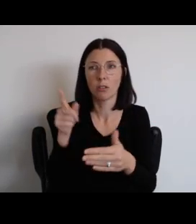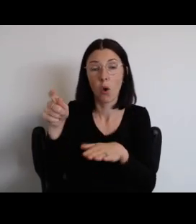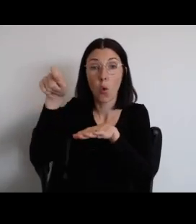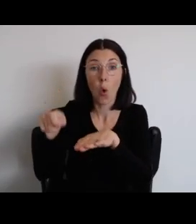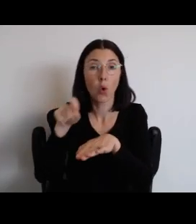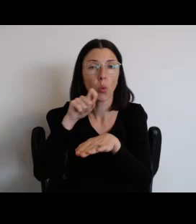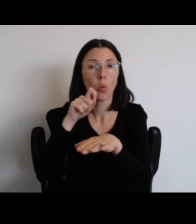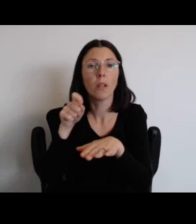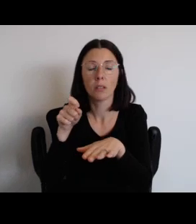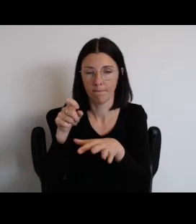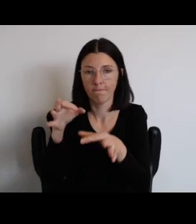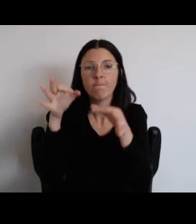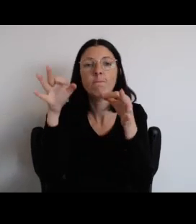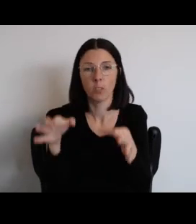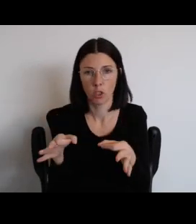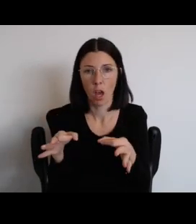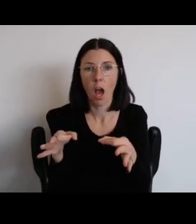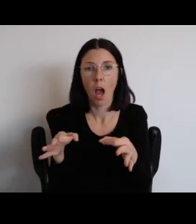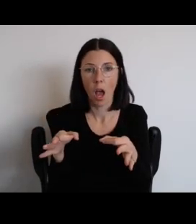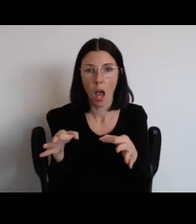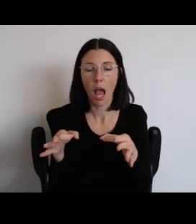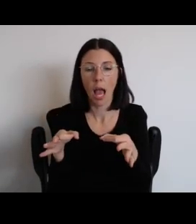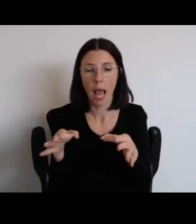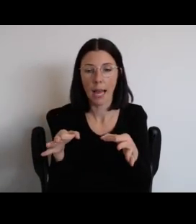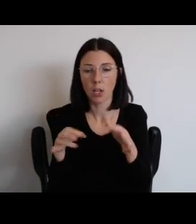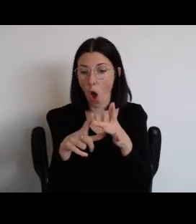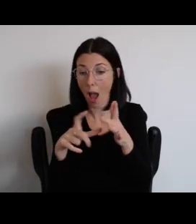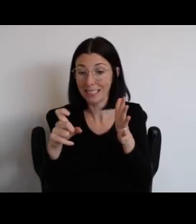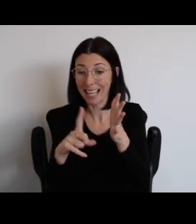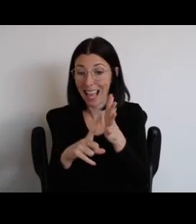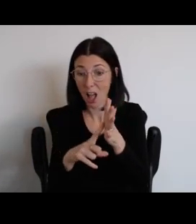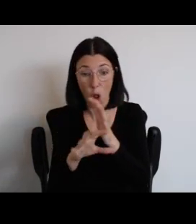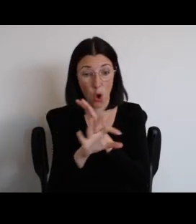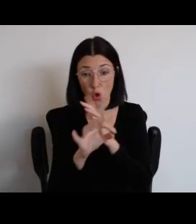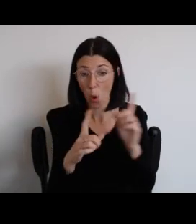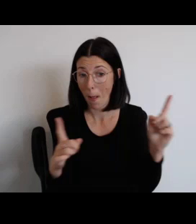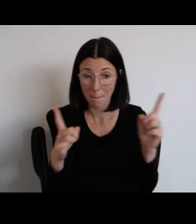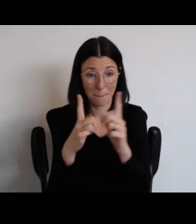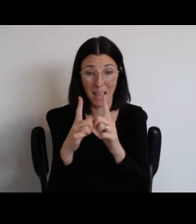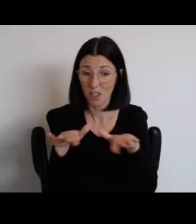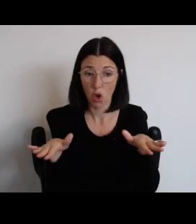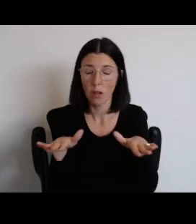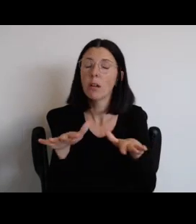to not meet with the child was appropriate and the section also says that if the court does